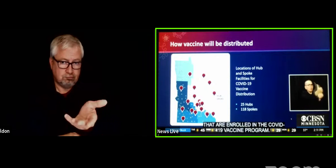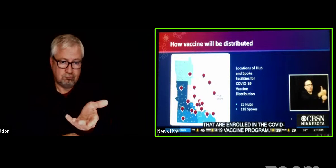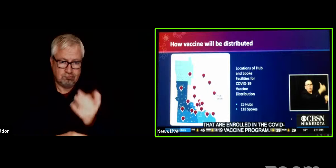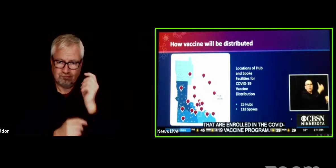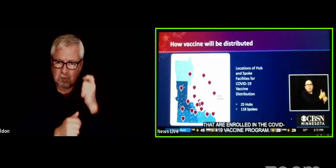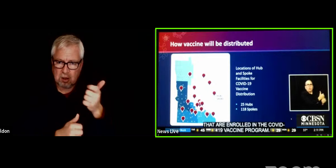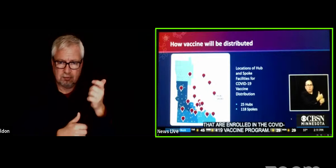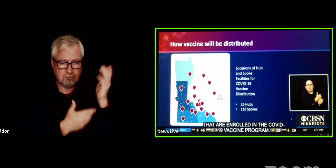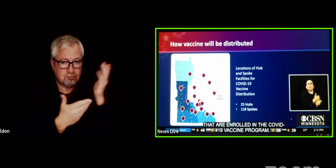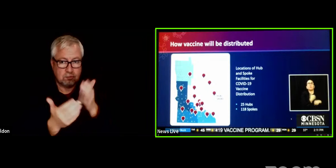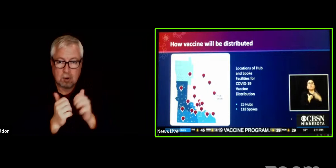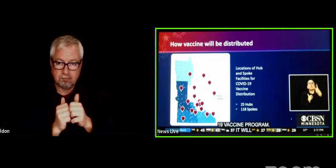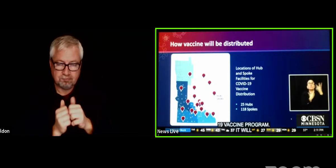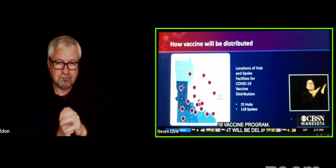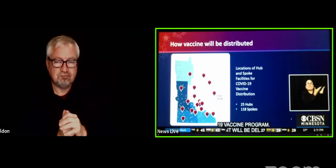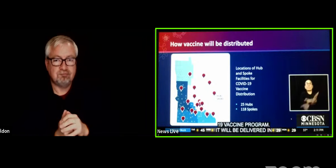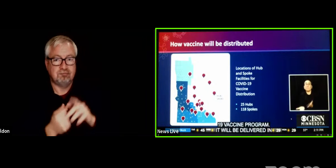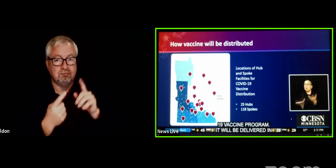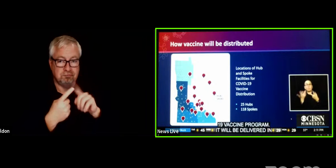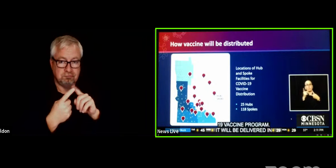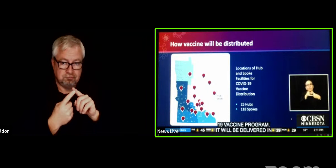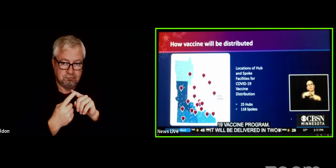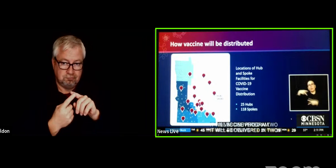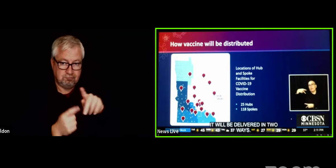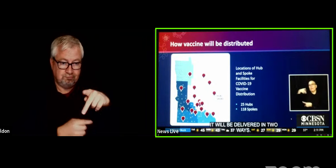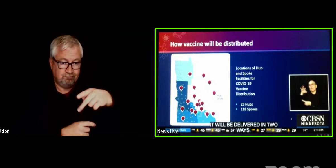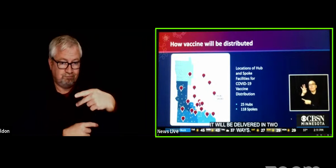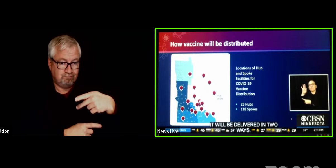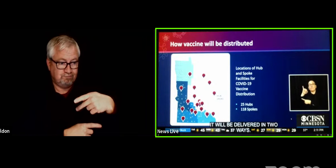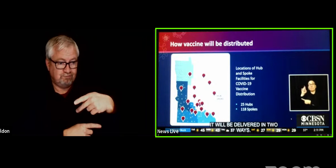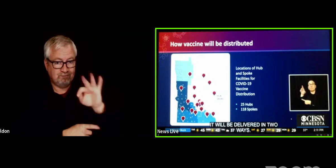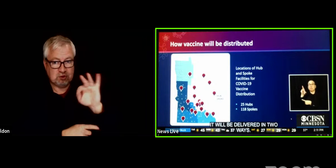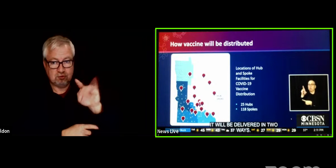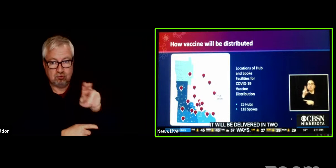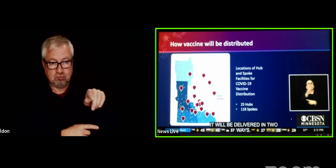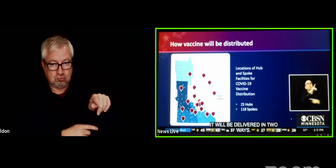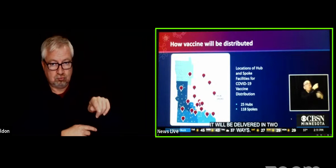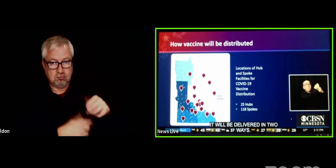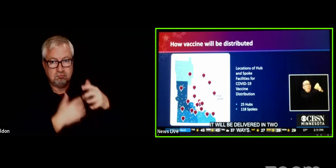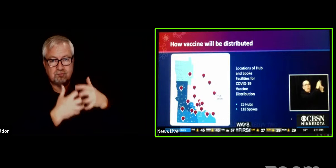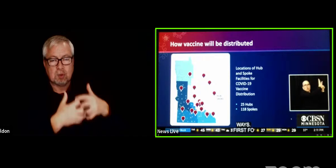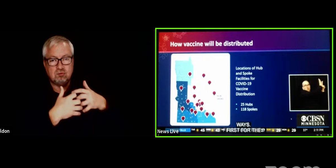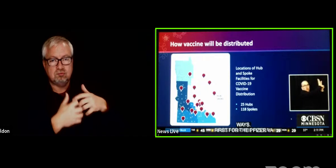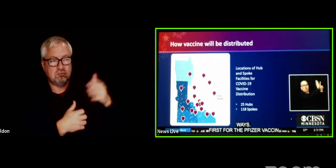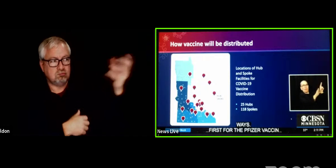DIRECTLY FROM THE MANUFACTURER TO THE PROVIDER SO IT WILL BE A DIRECT LINK THERE.